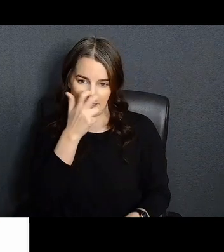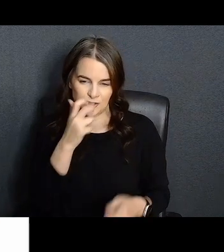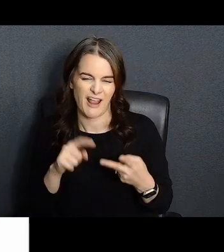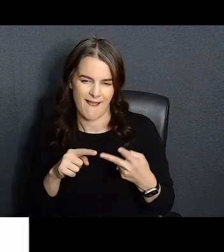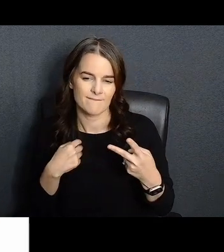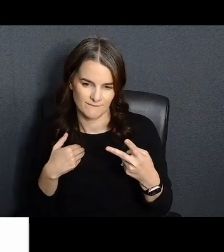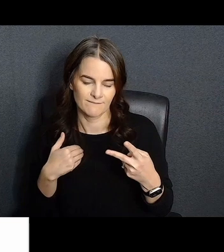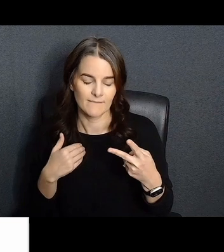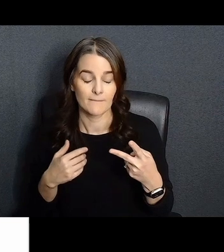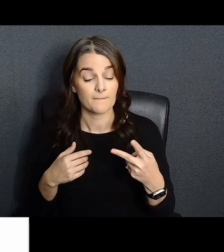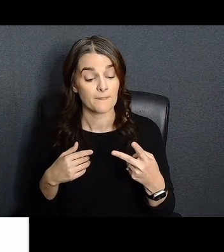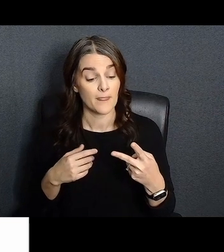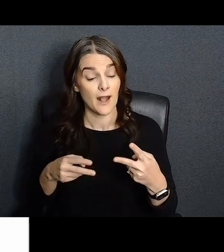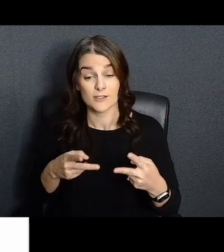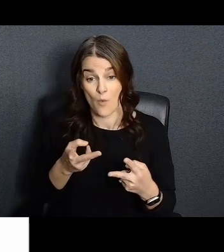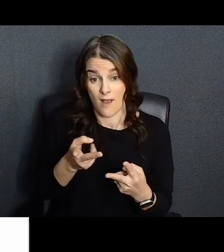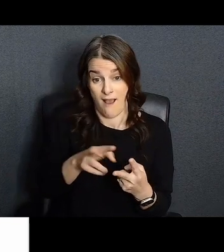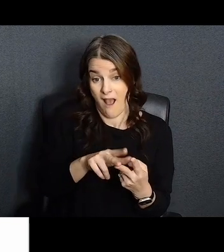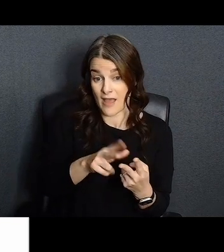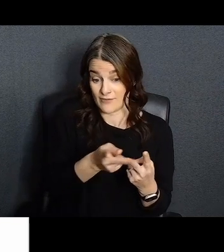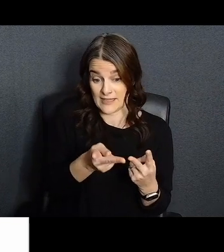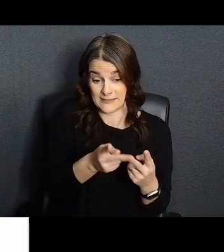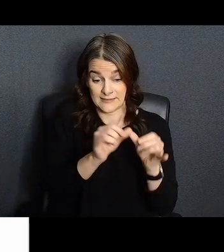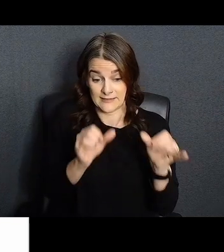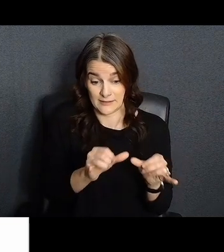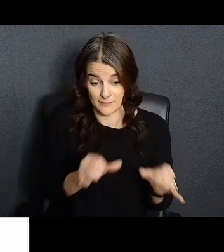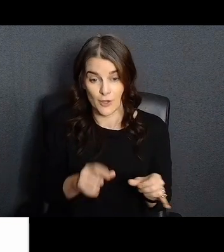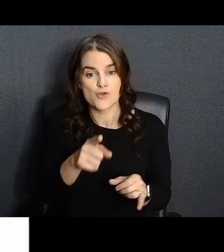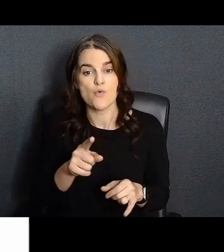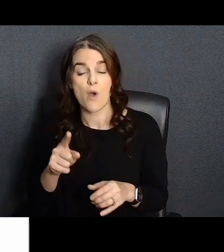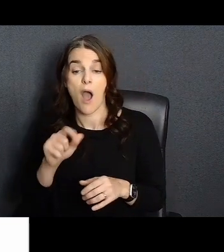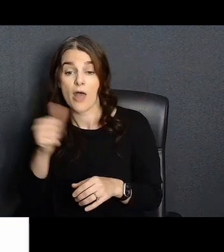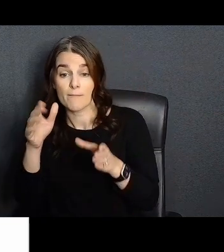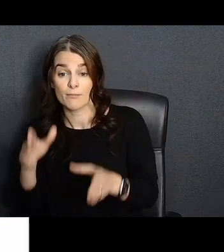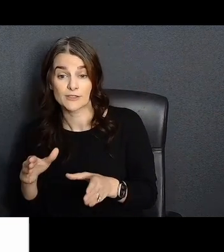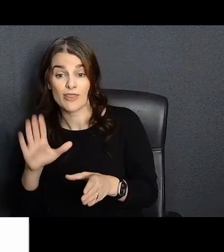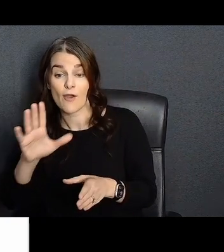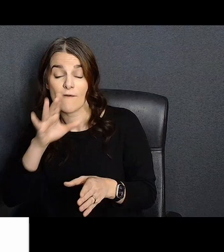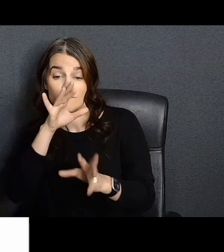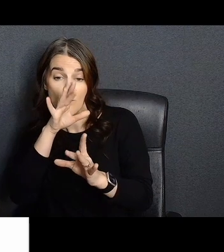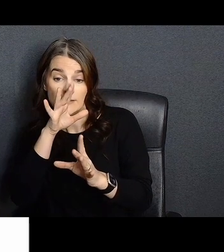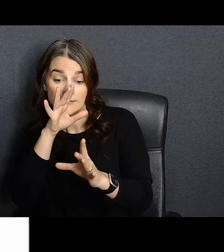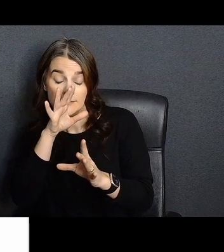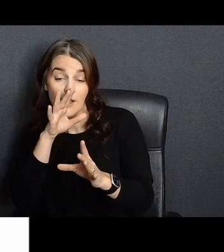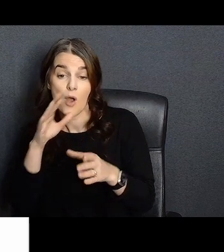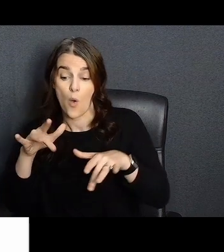So when you're using both of these systems you would record somebody else's voice. And then when the person goes and either activates